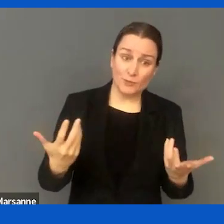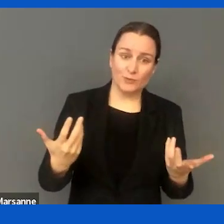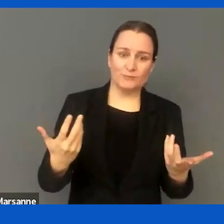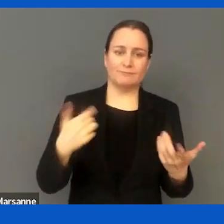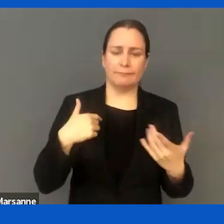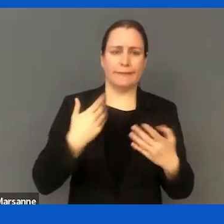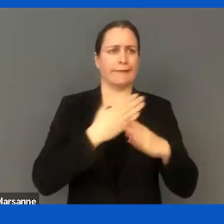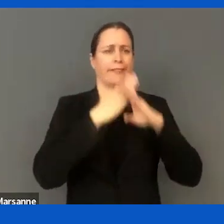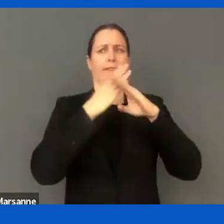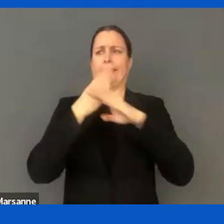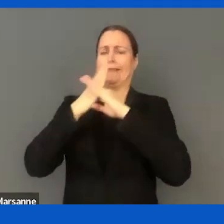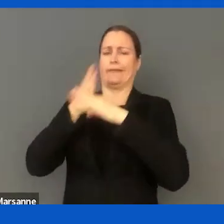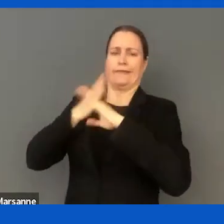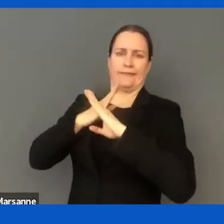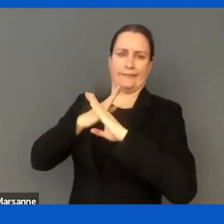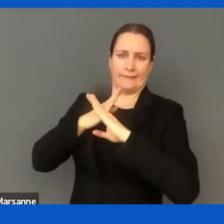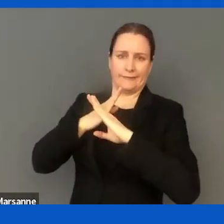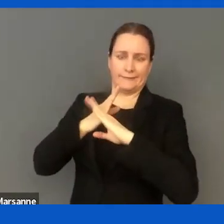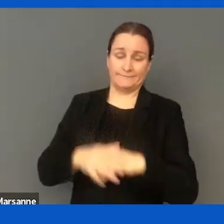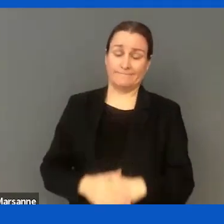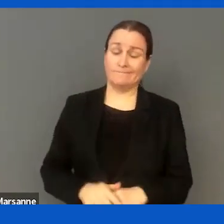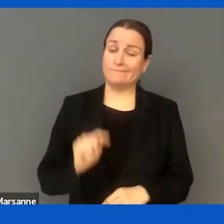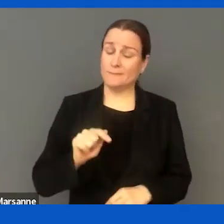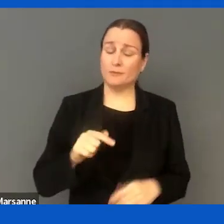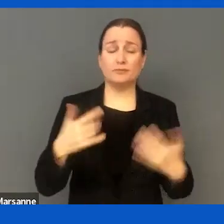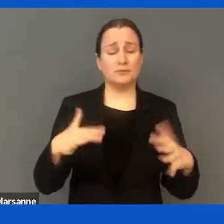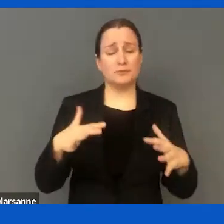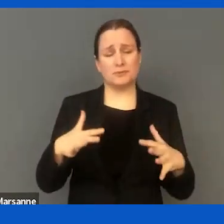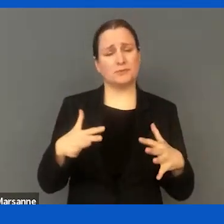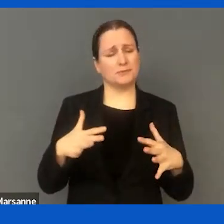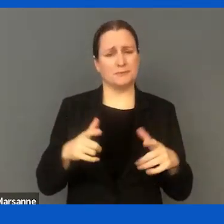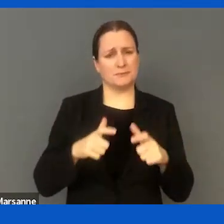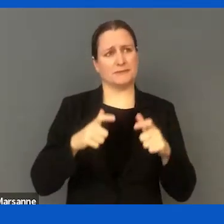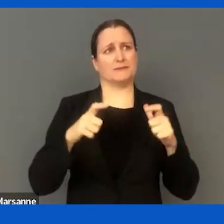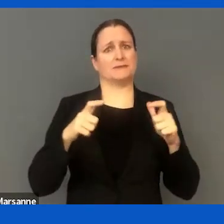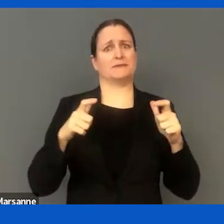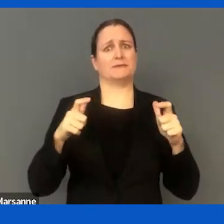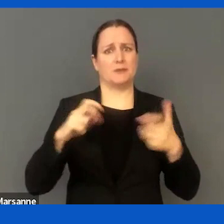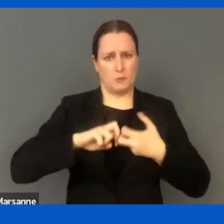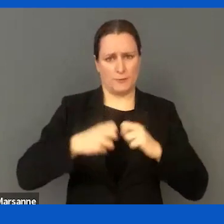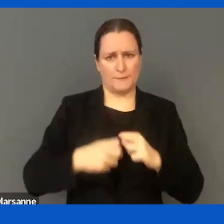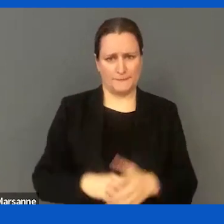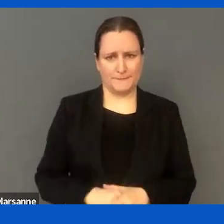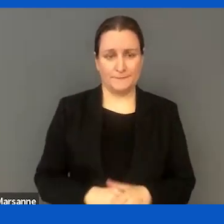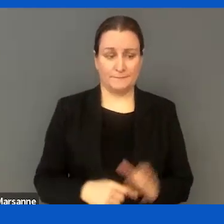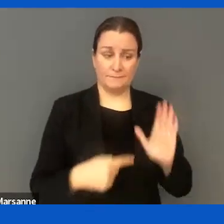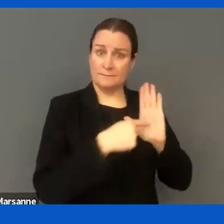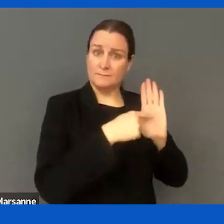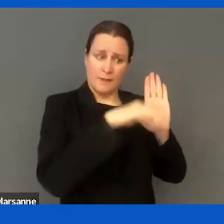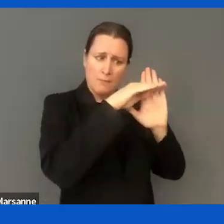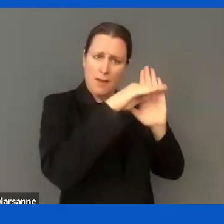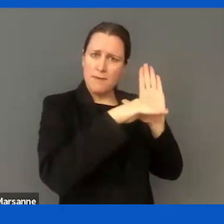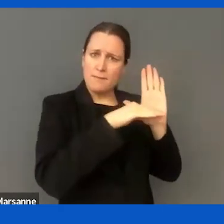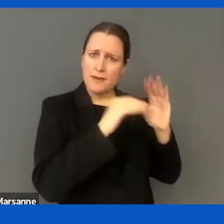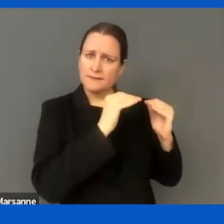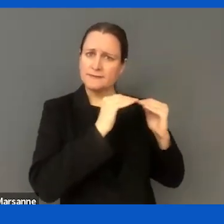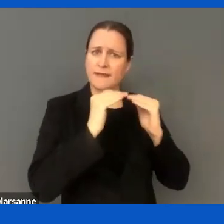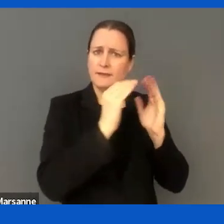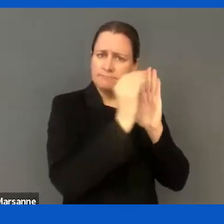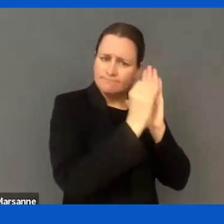is a big issue. By the standards. Set by the standard and a mandatory item to be fixed.